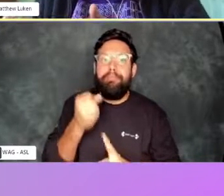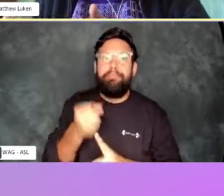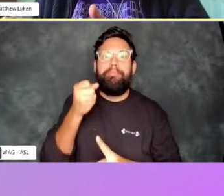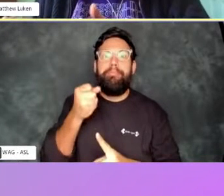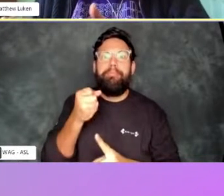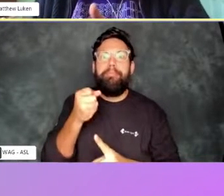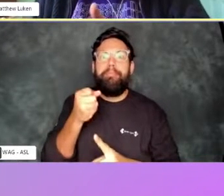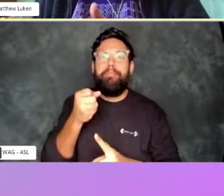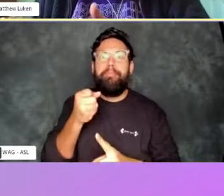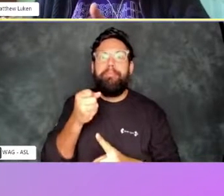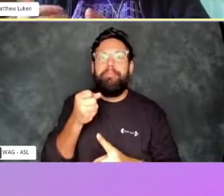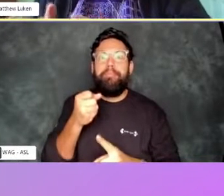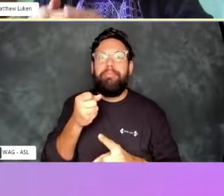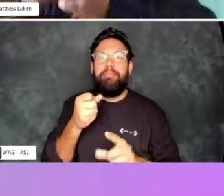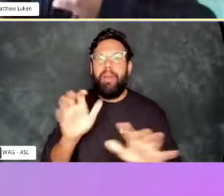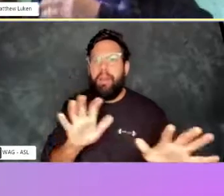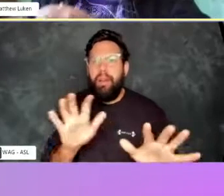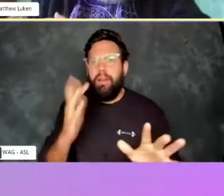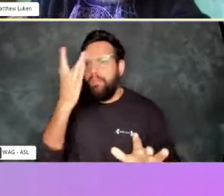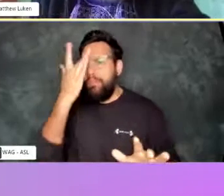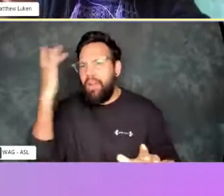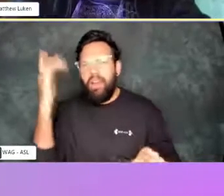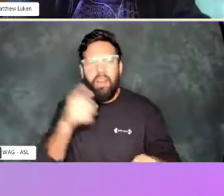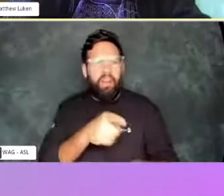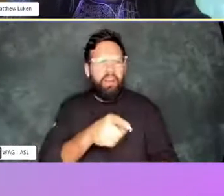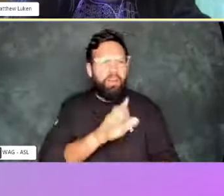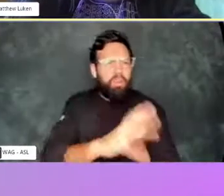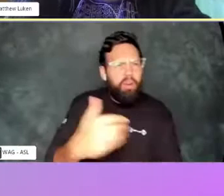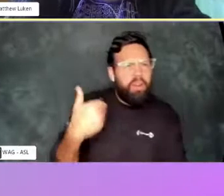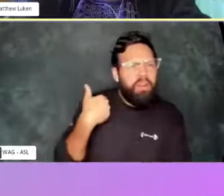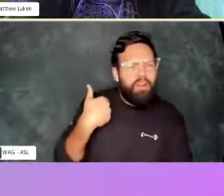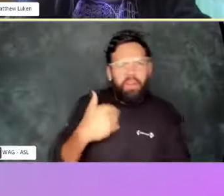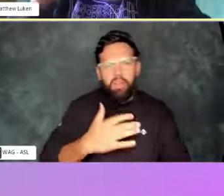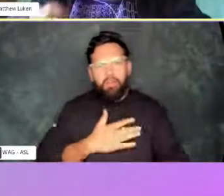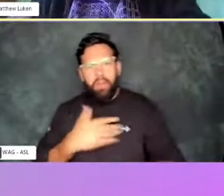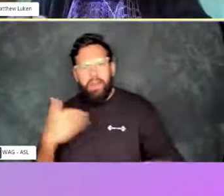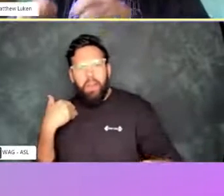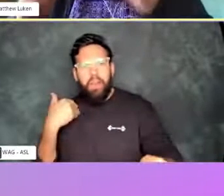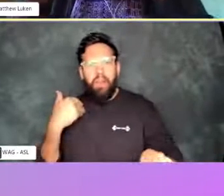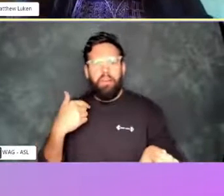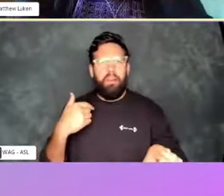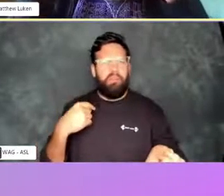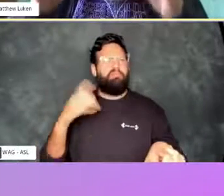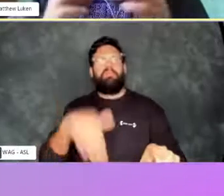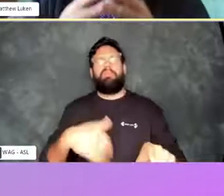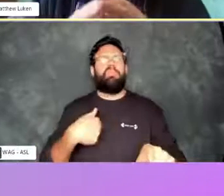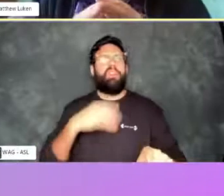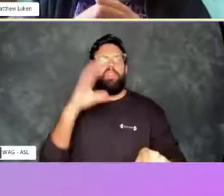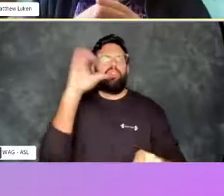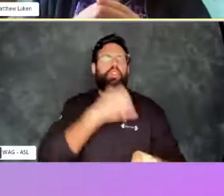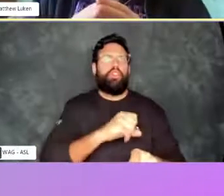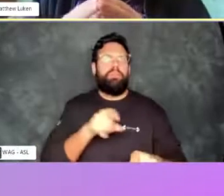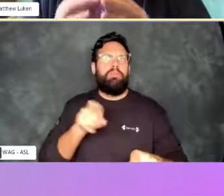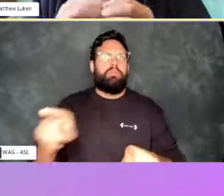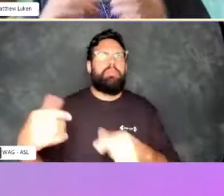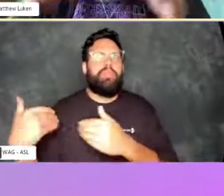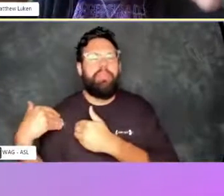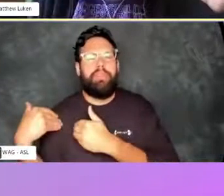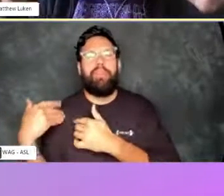making traction, and the number one reason is that they don't know who is responsible for doing what.